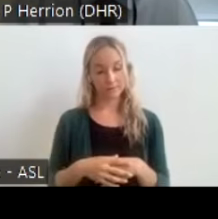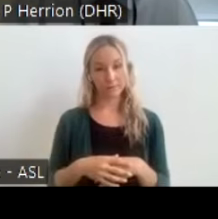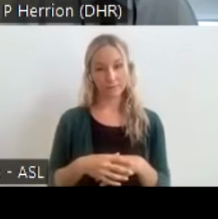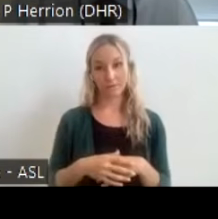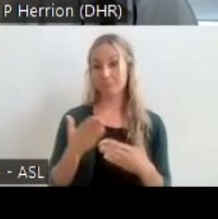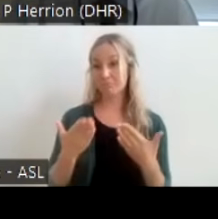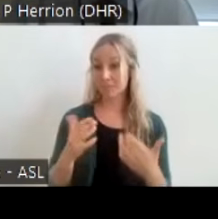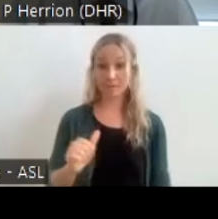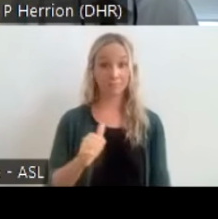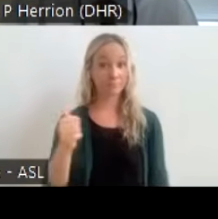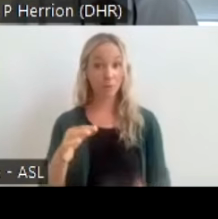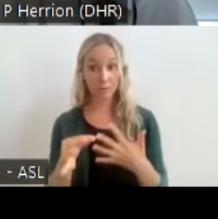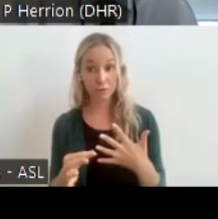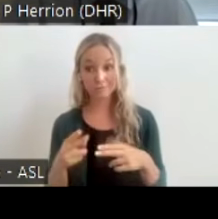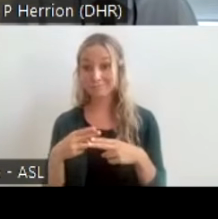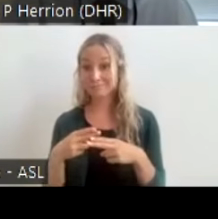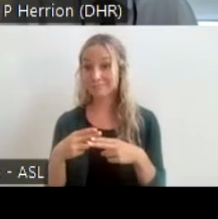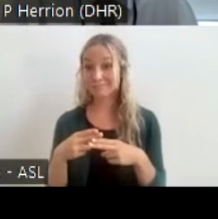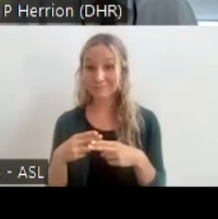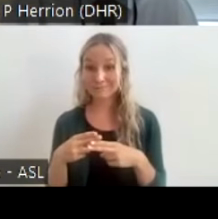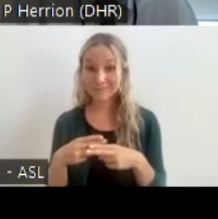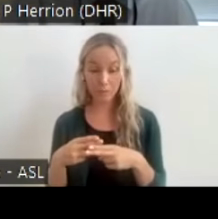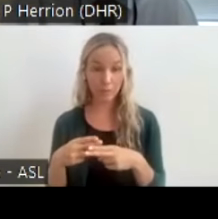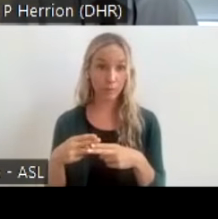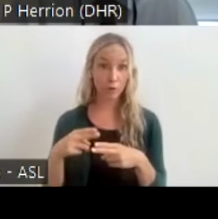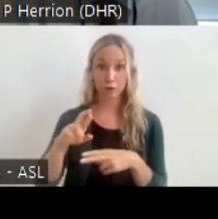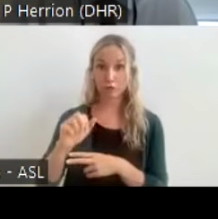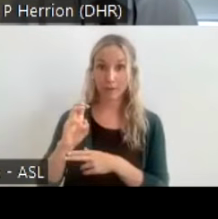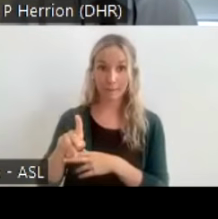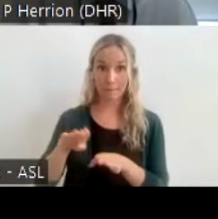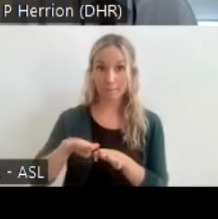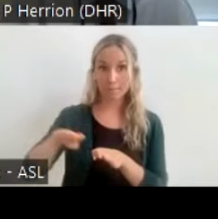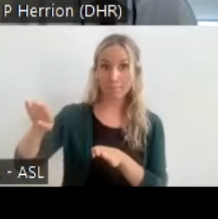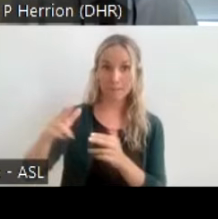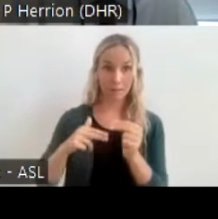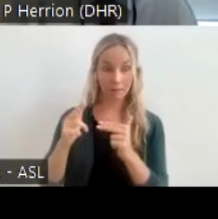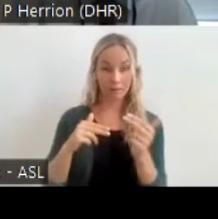across -- we'll have to see what the resource is, but it